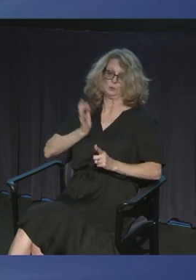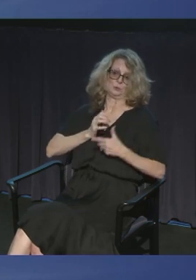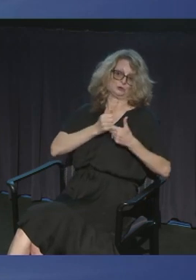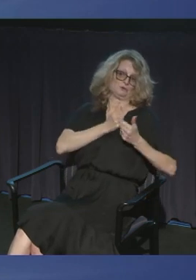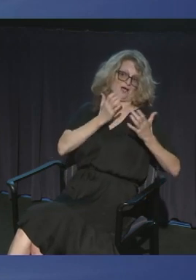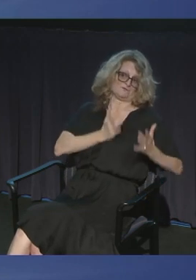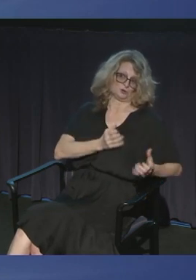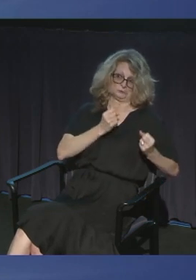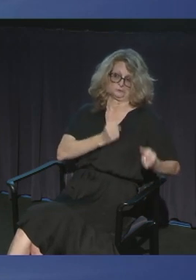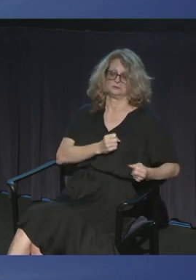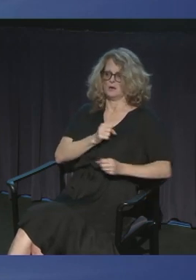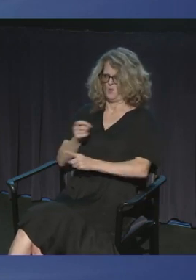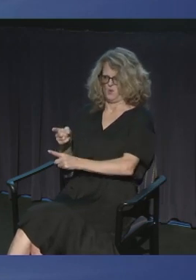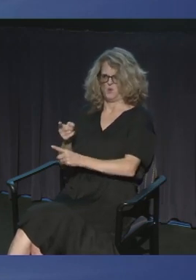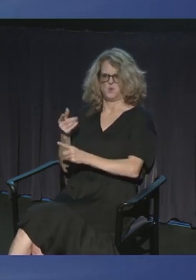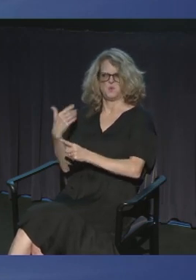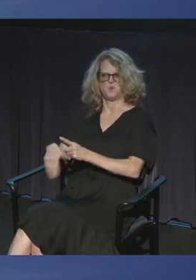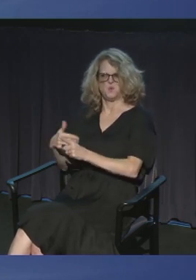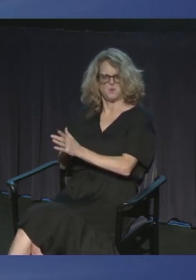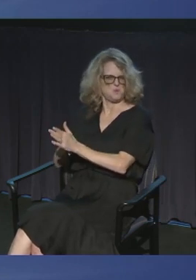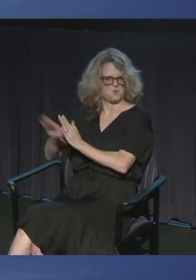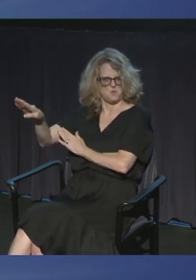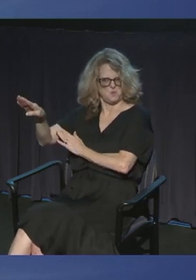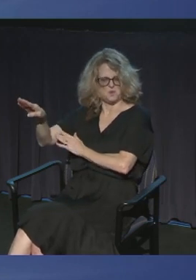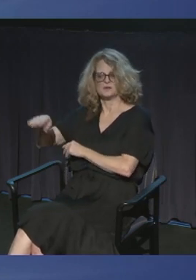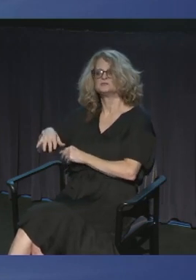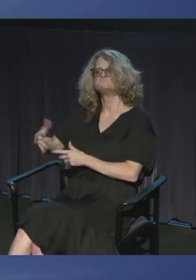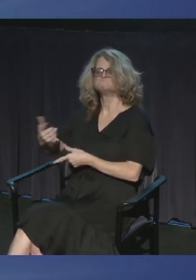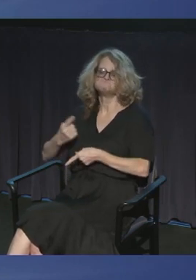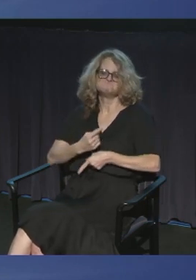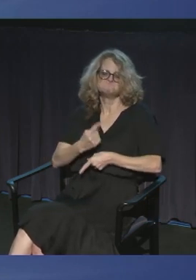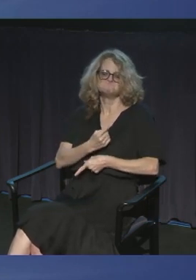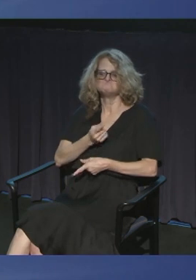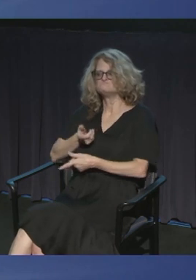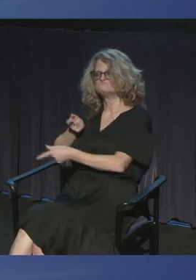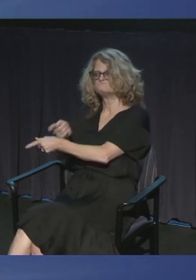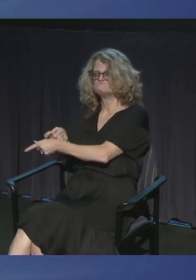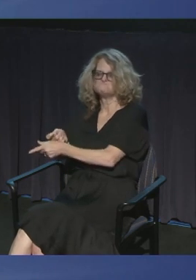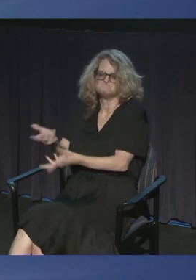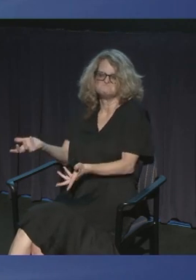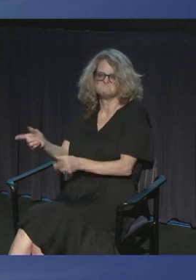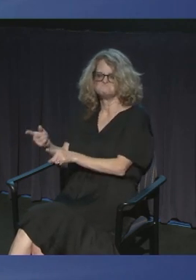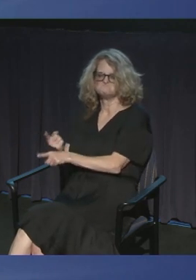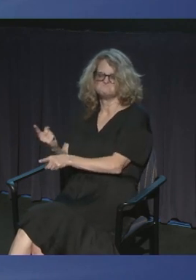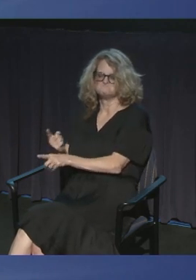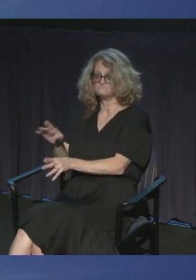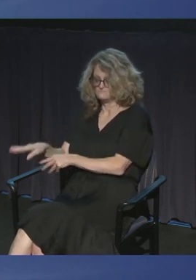FROM THOSE TWO RECIPIENT GROUPS, AGAIN WE PROFILE THE MICROBIOME. THEY WERE QUITE